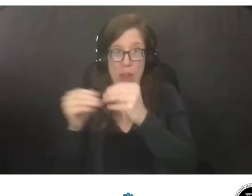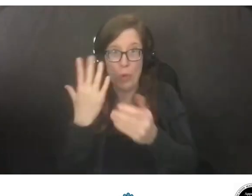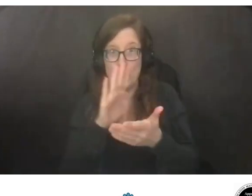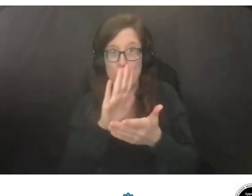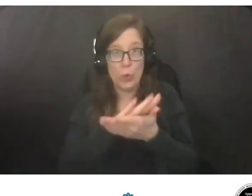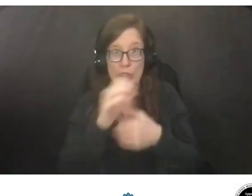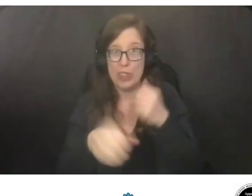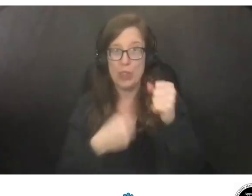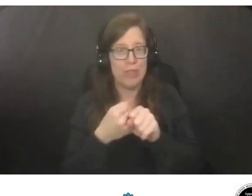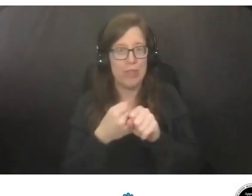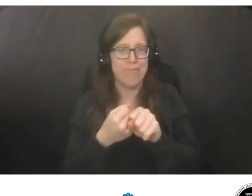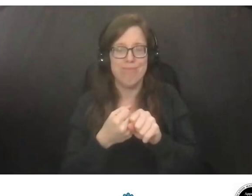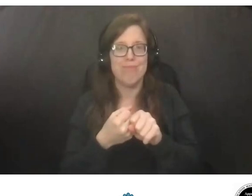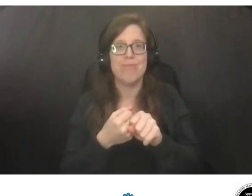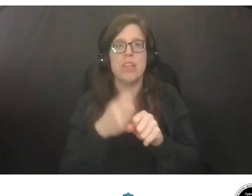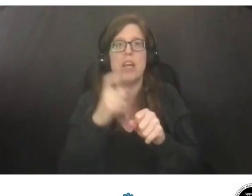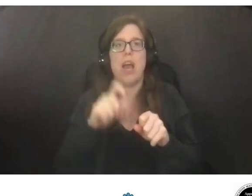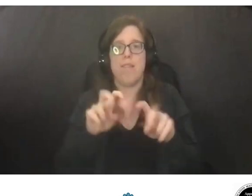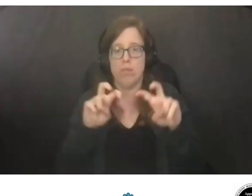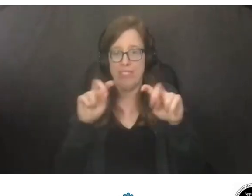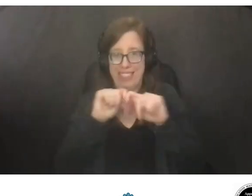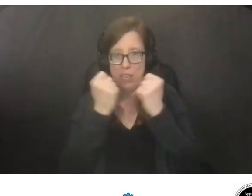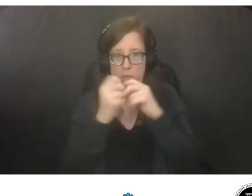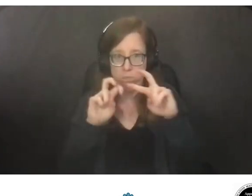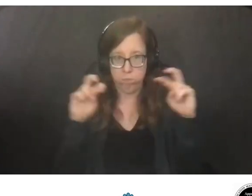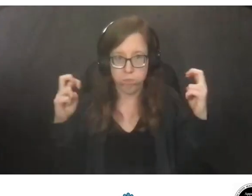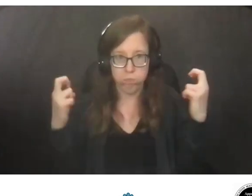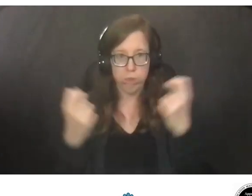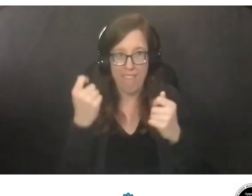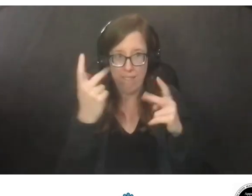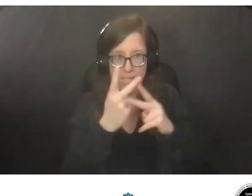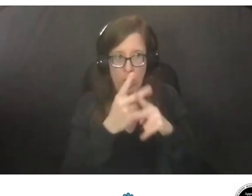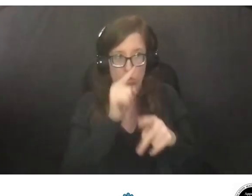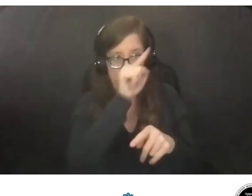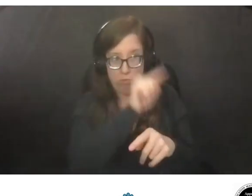We have to sit down as a team and prioritize.